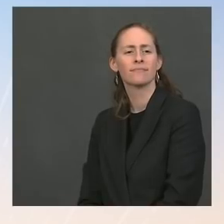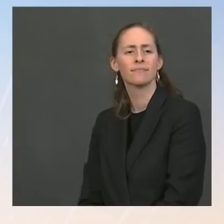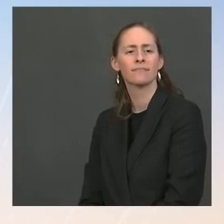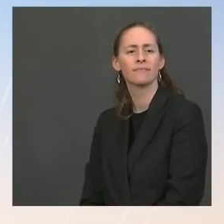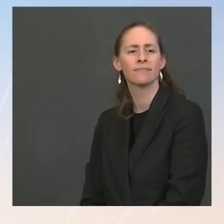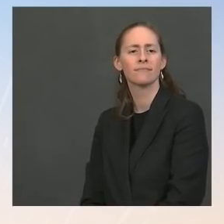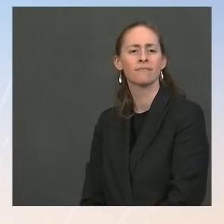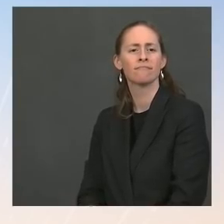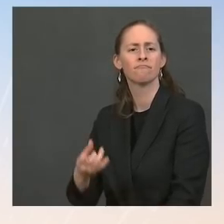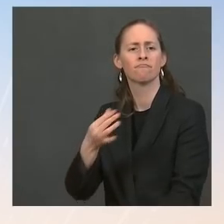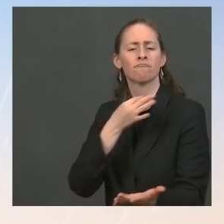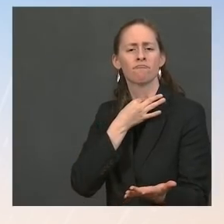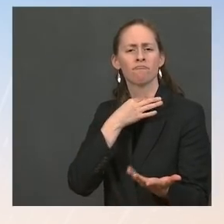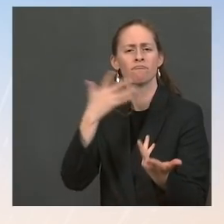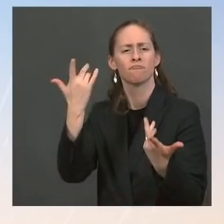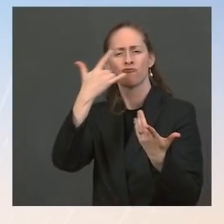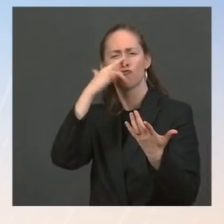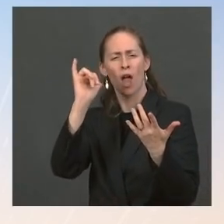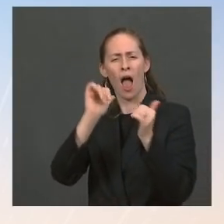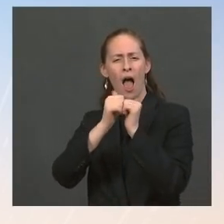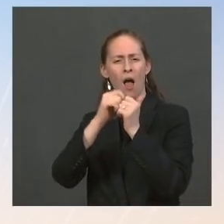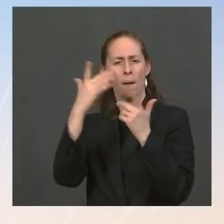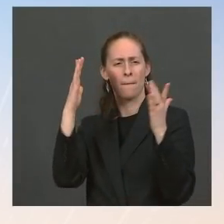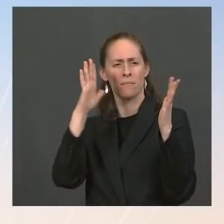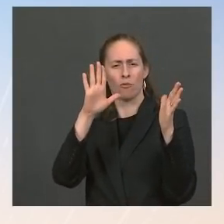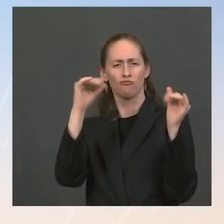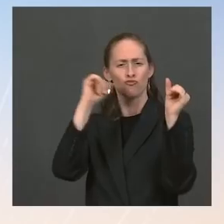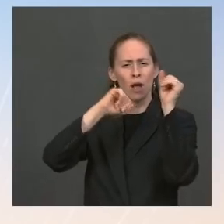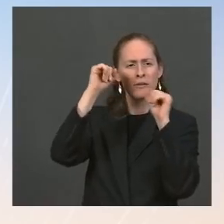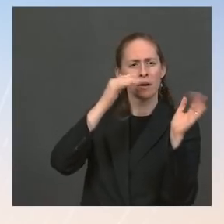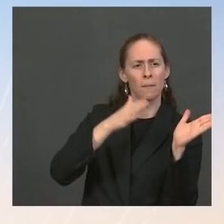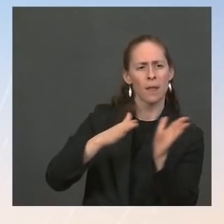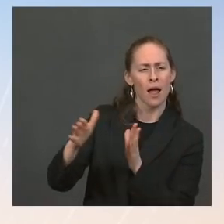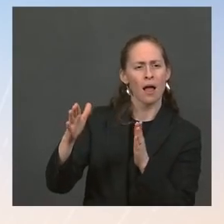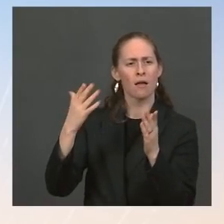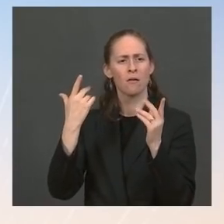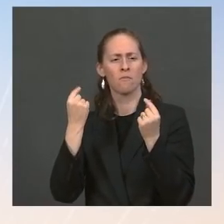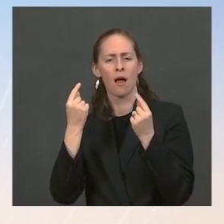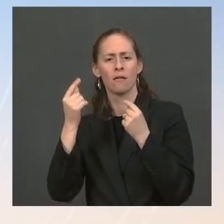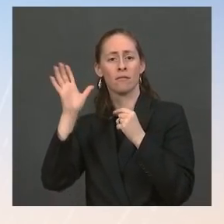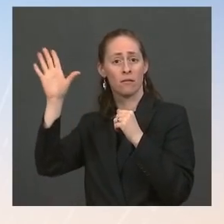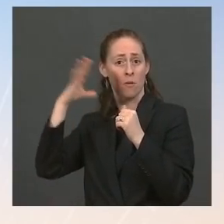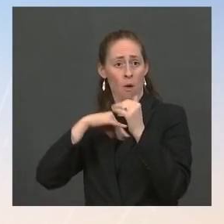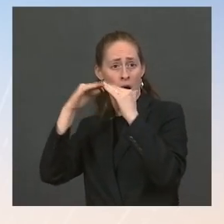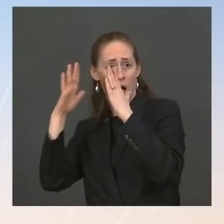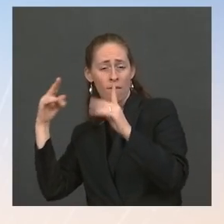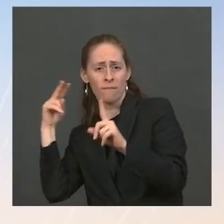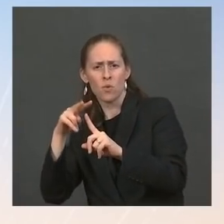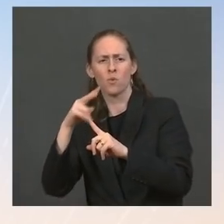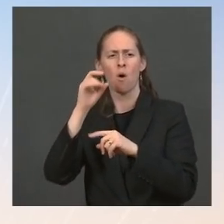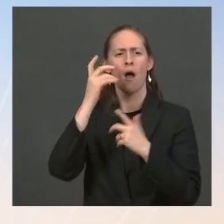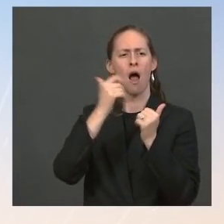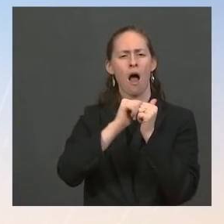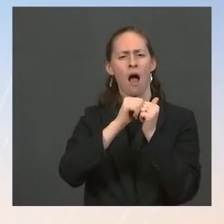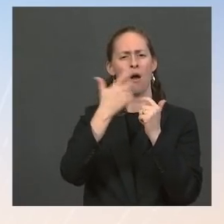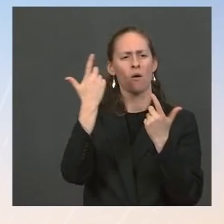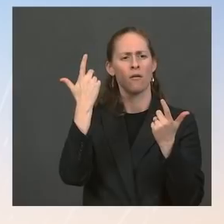as it relates to increased prices? I ask because the Treasury Secretary this weekend said, to pull off tariffs, it probably "would make some difference" in the price increases.